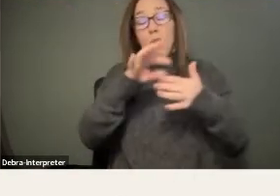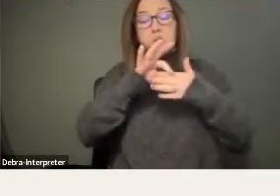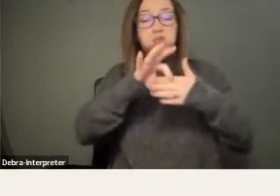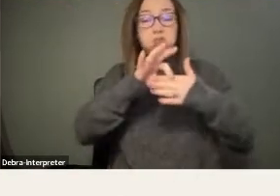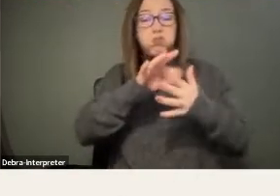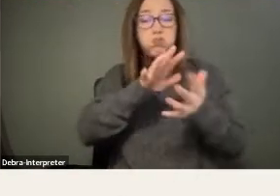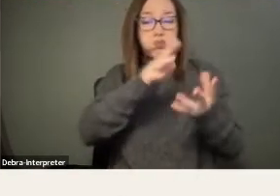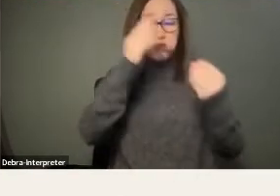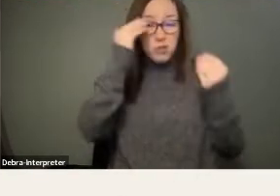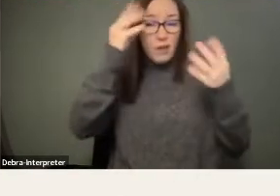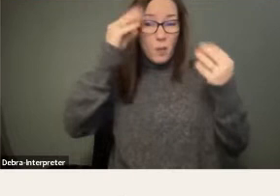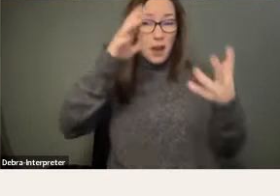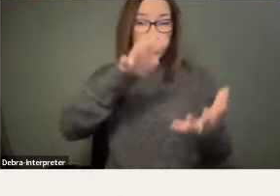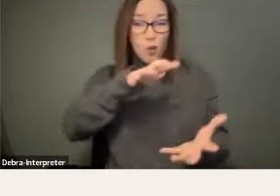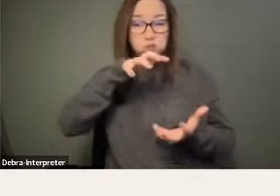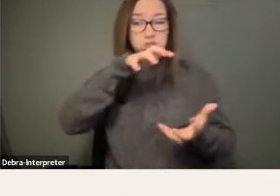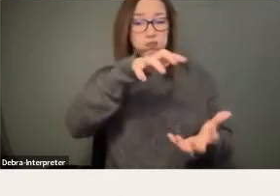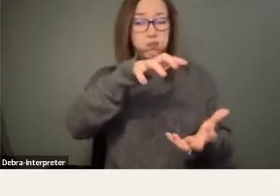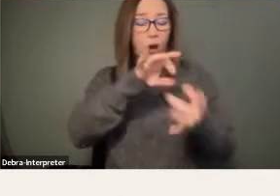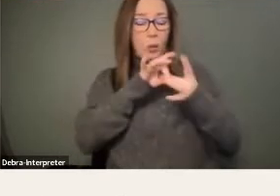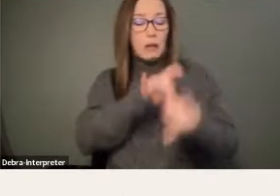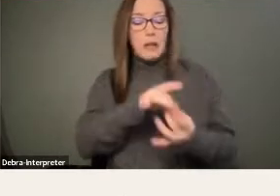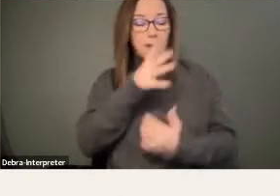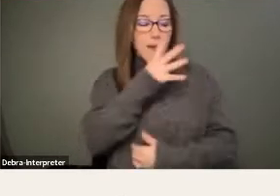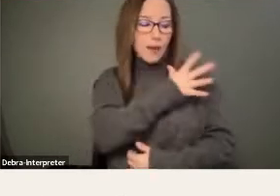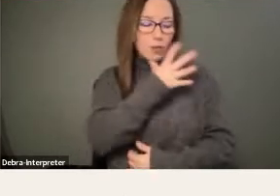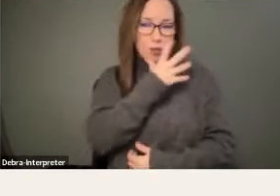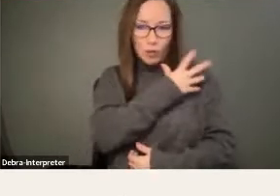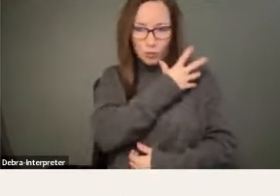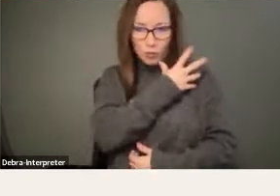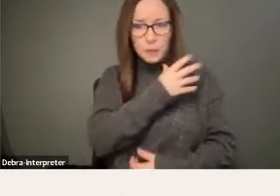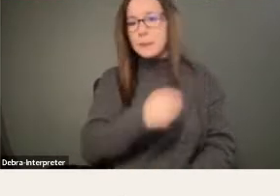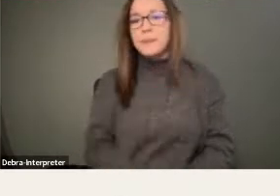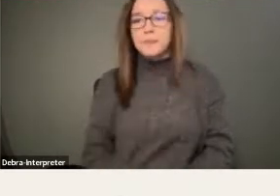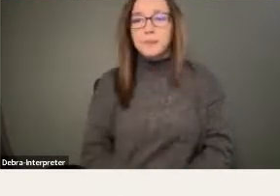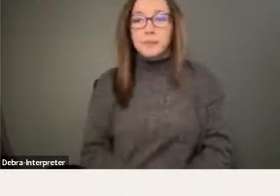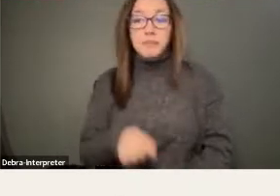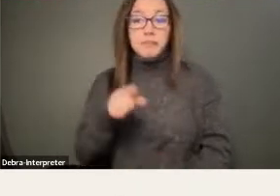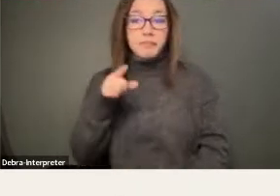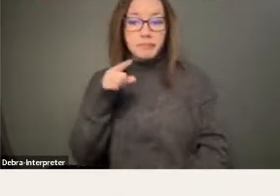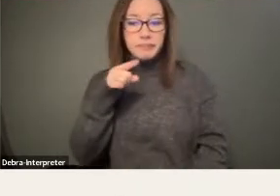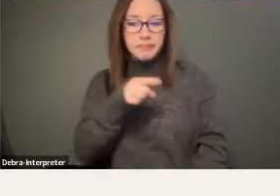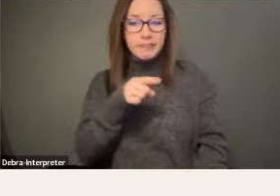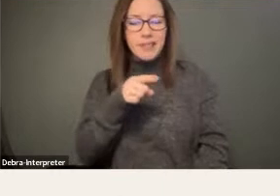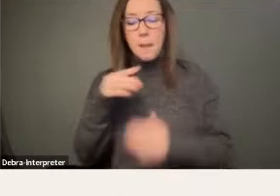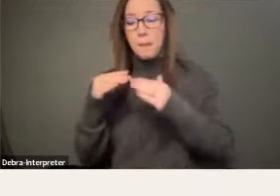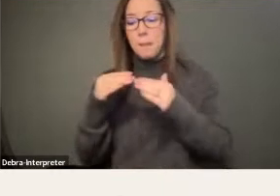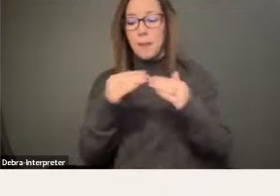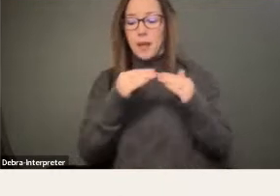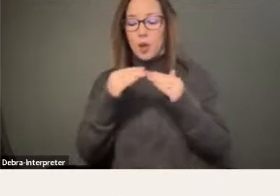medicine. But pubAG is sharing is similar information like PubMed so hoping up a wealth of